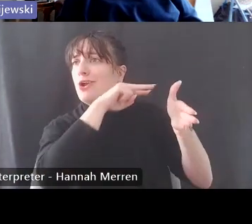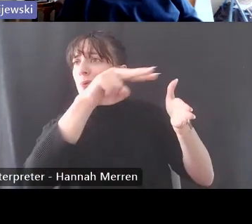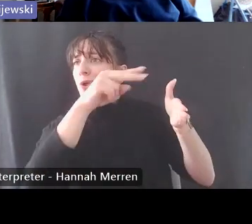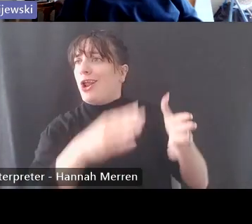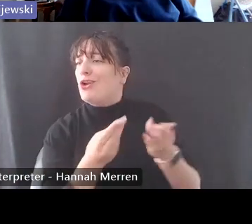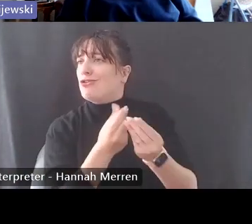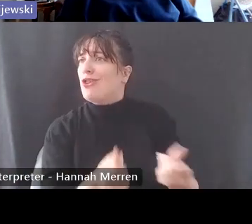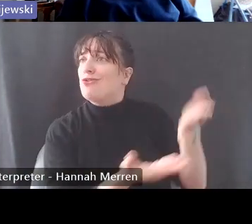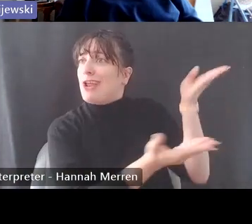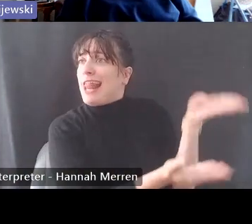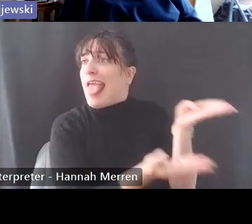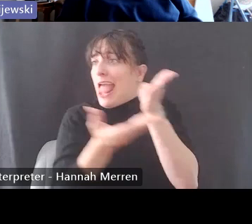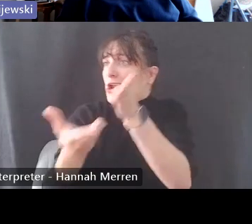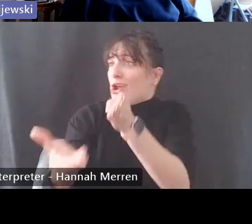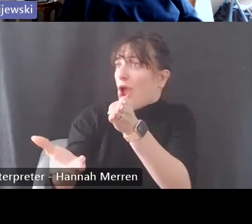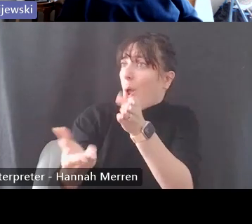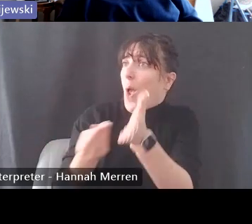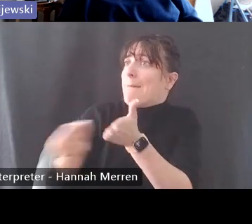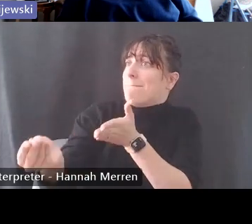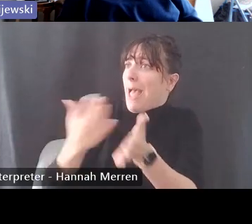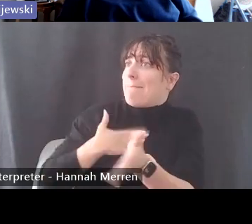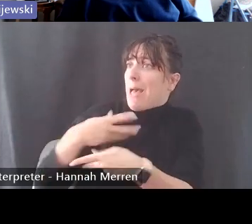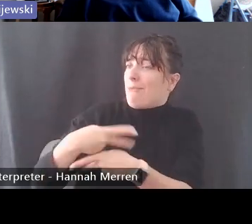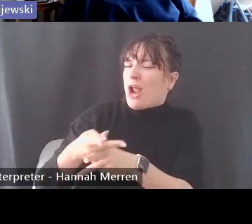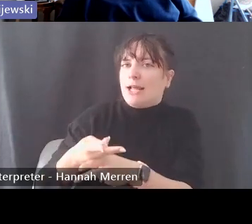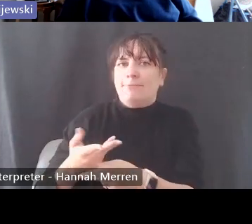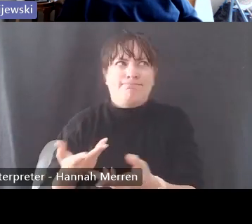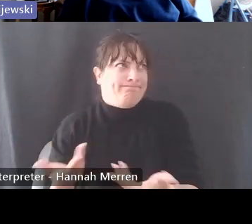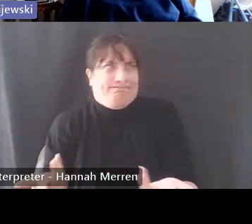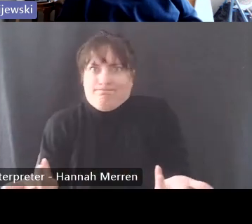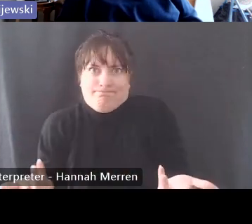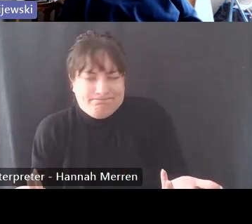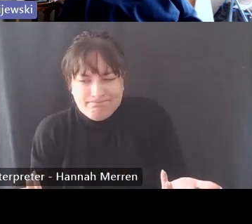and what might be expected on a website too far.